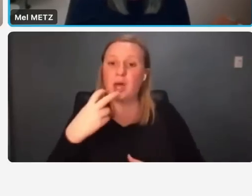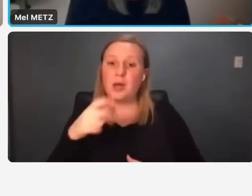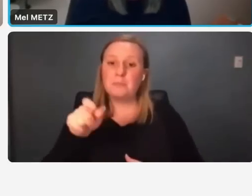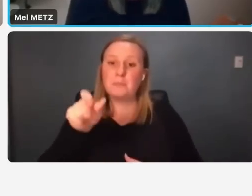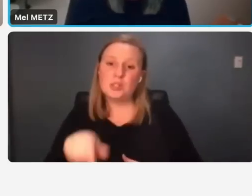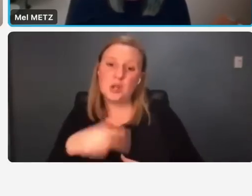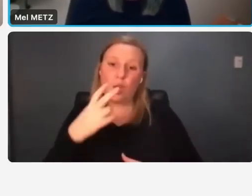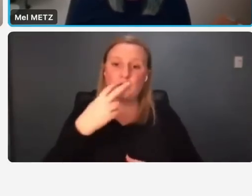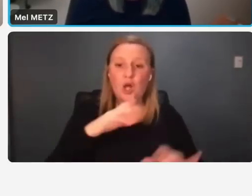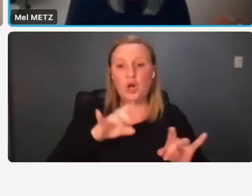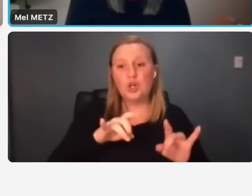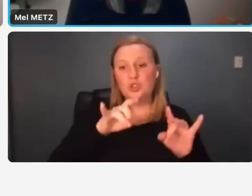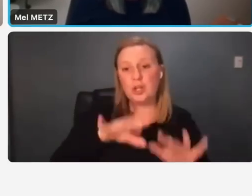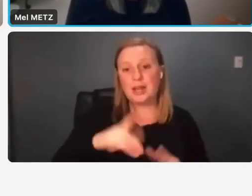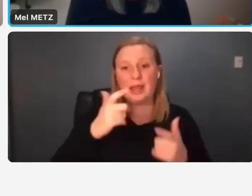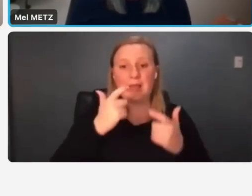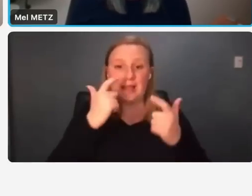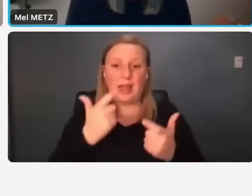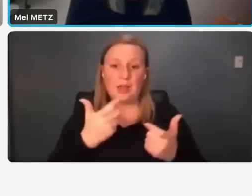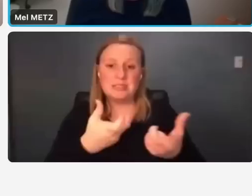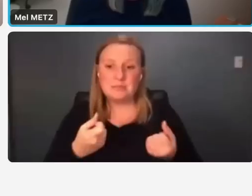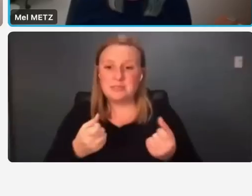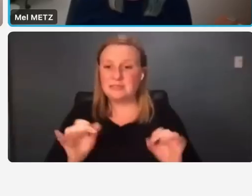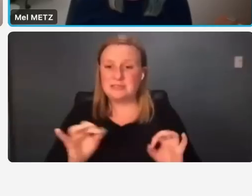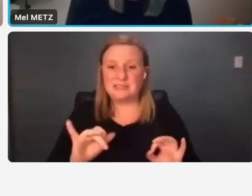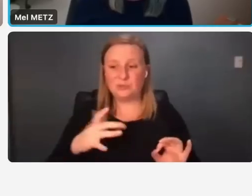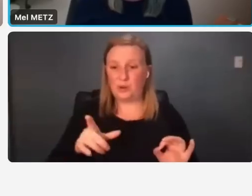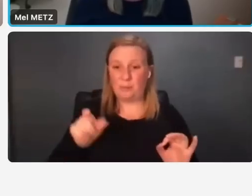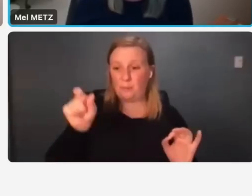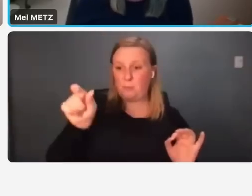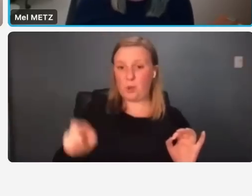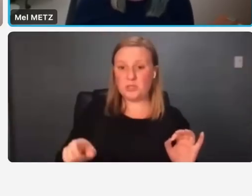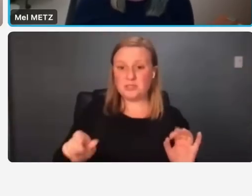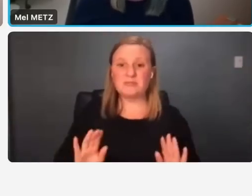consumer, care recipient. Those things have a variety of views.